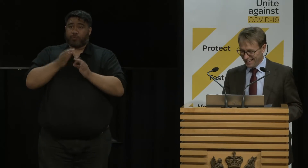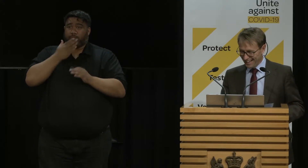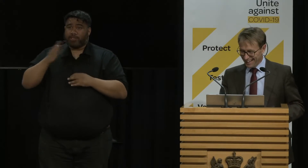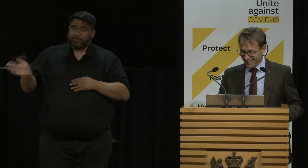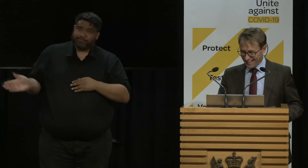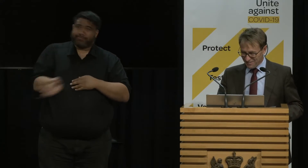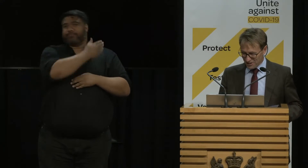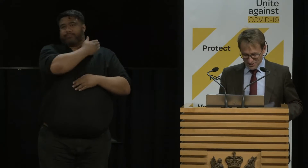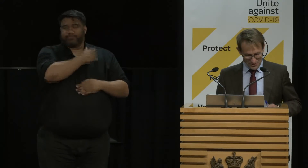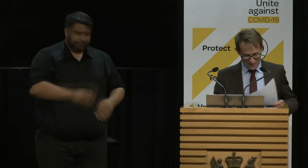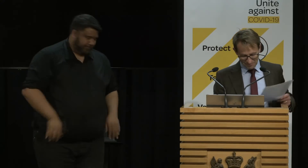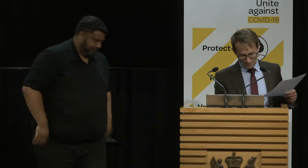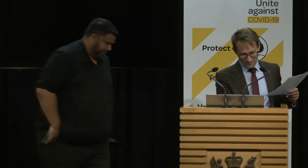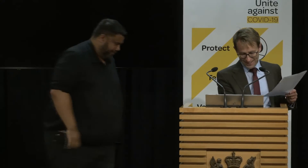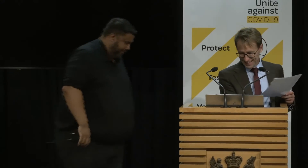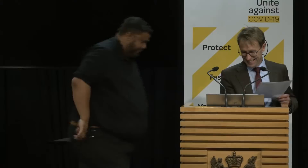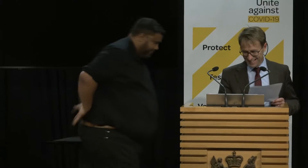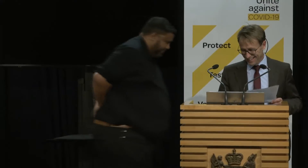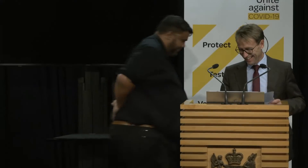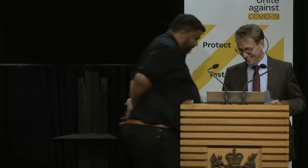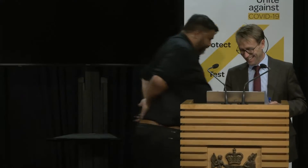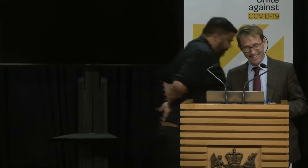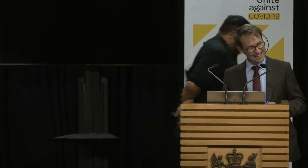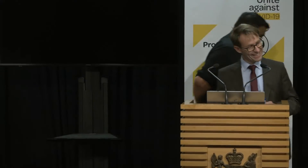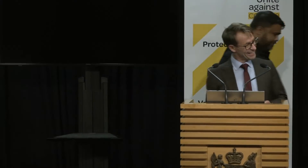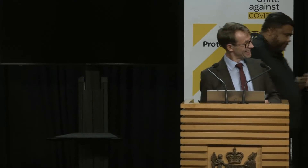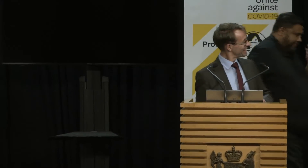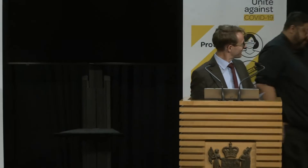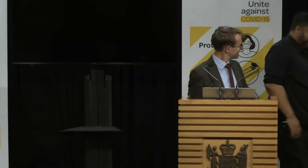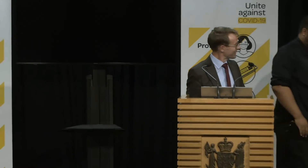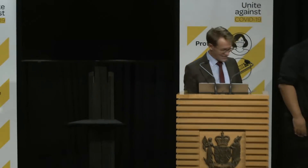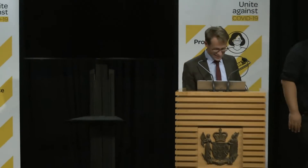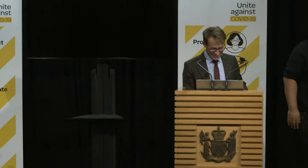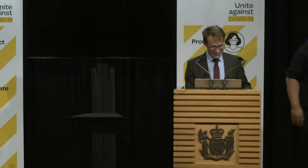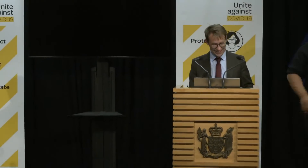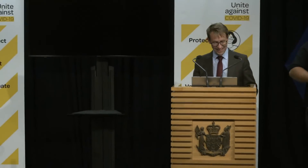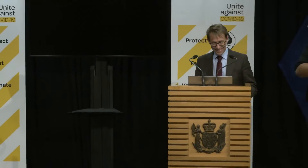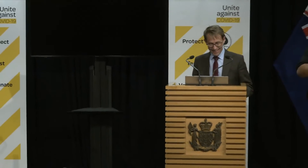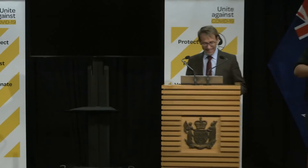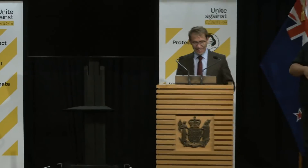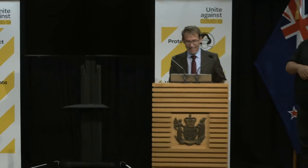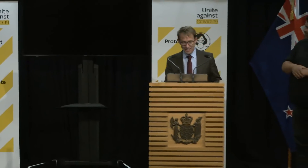I now have a couple of slides I want to show you.